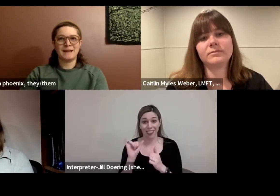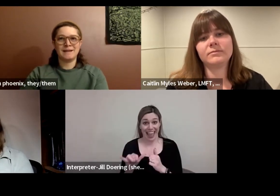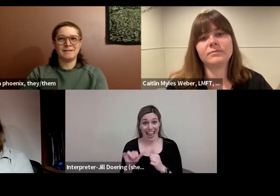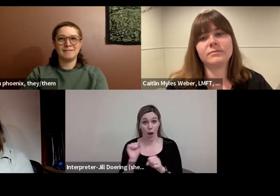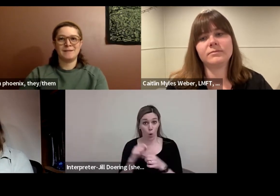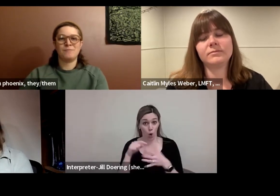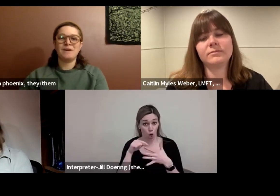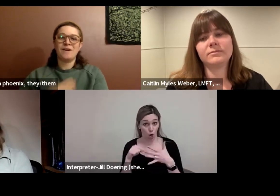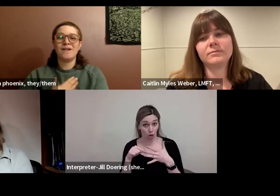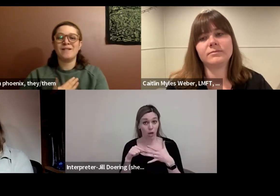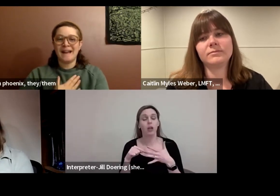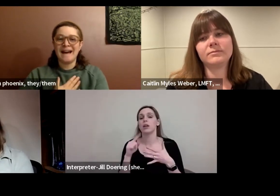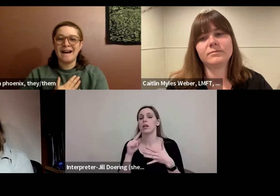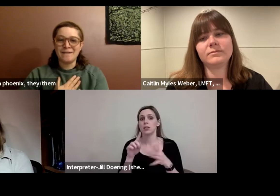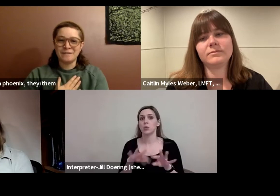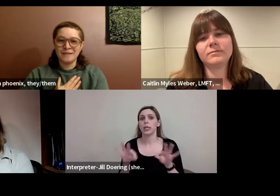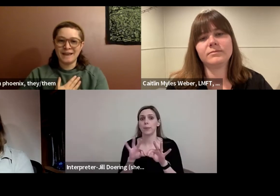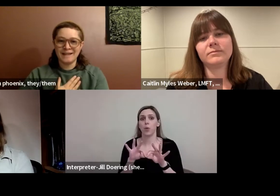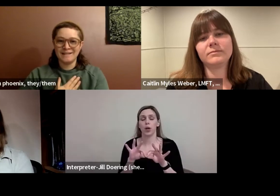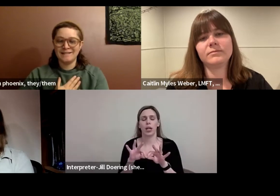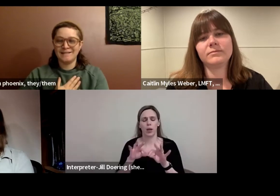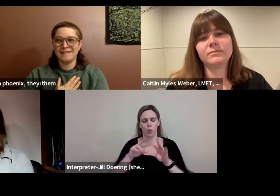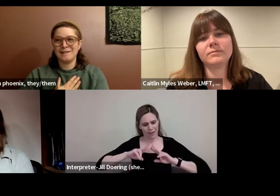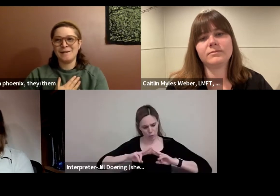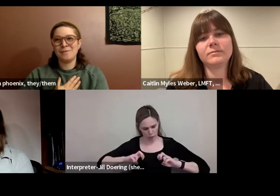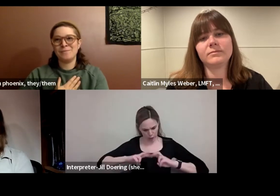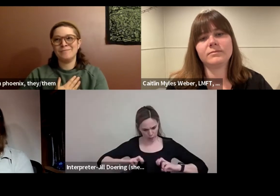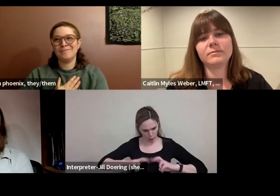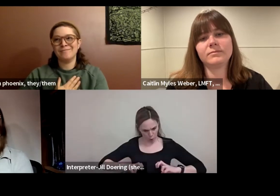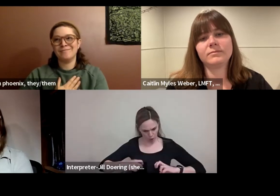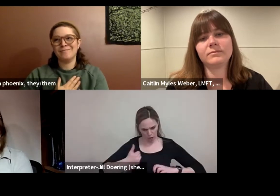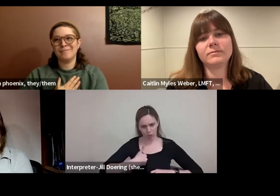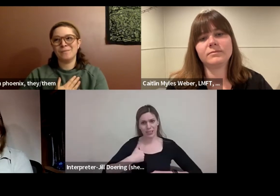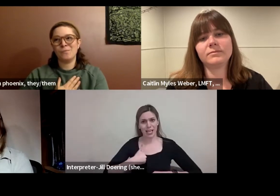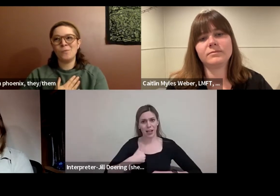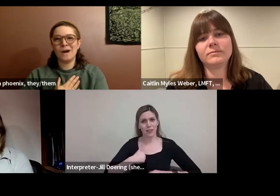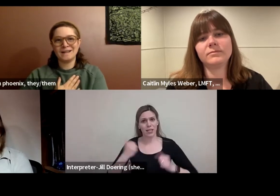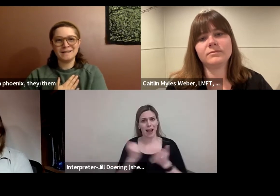that we all have, that, you know, want to bring us